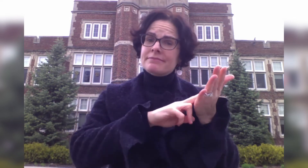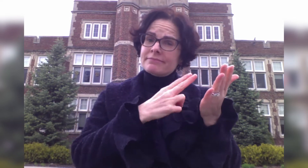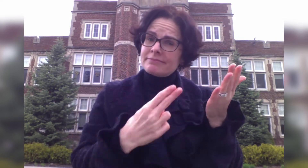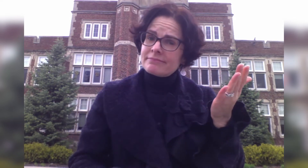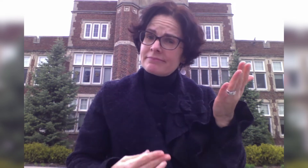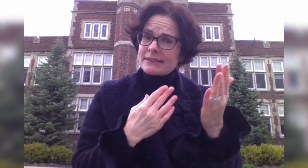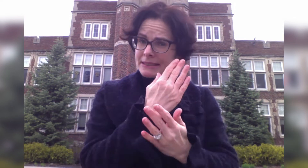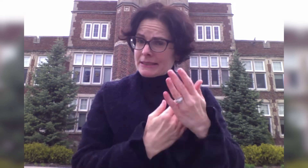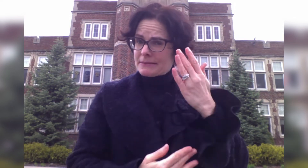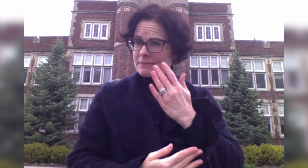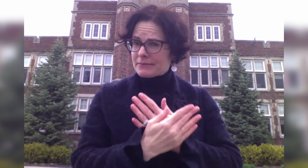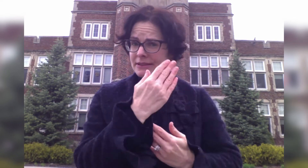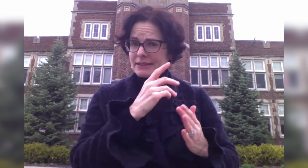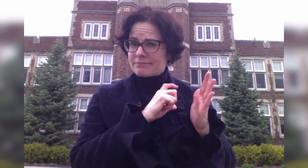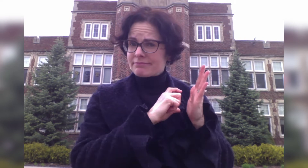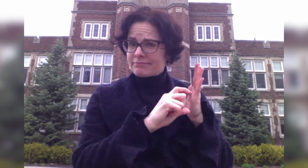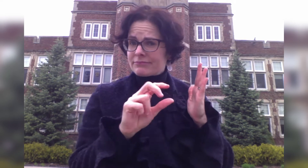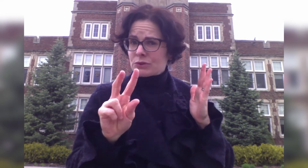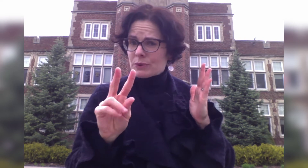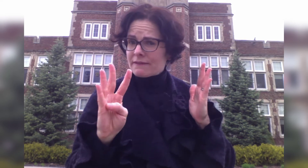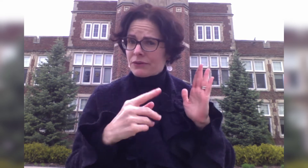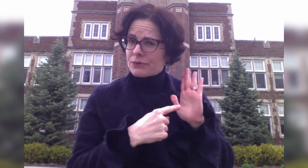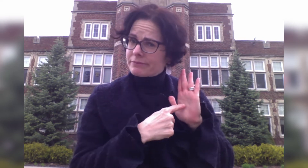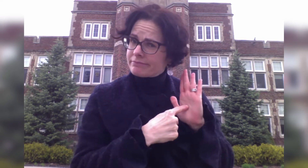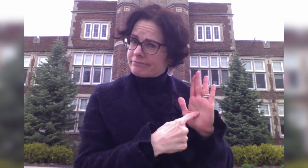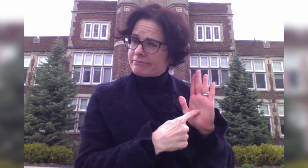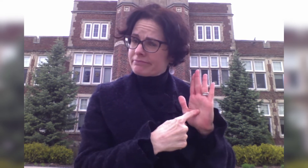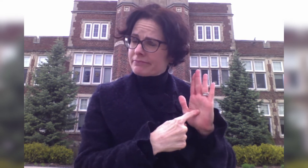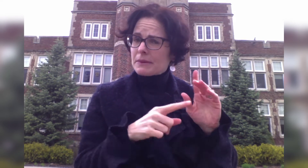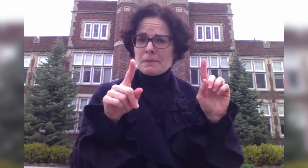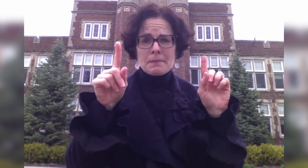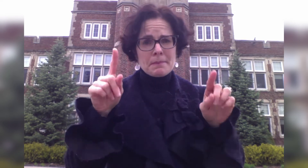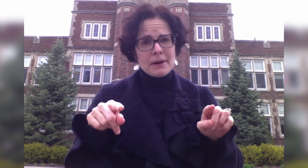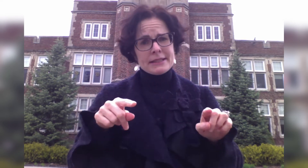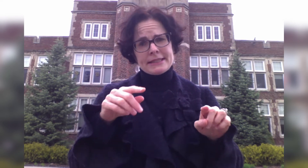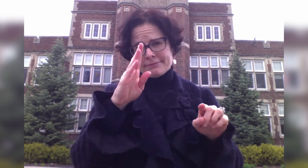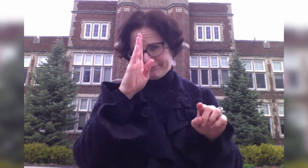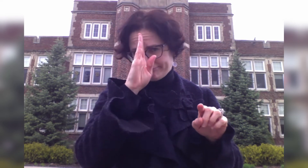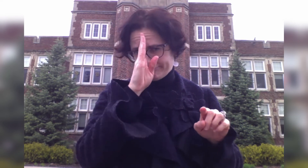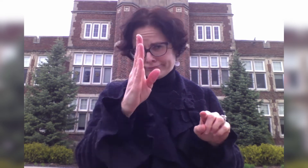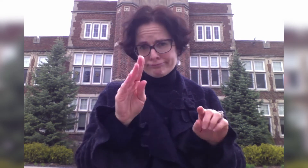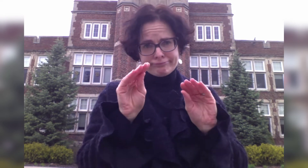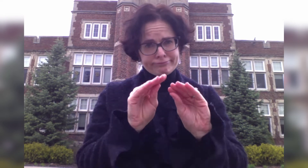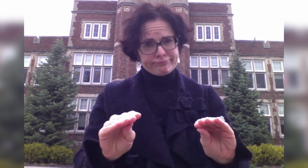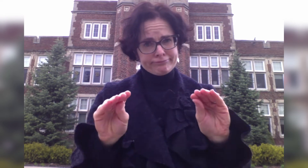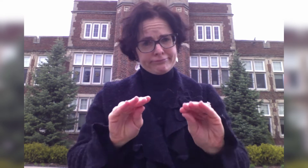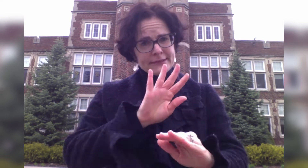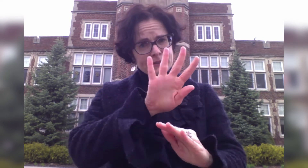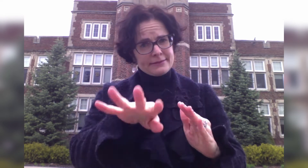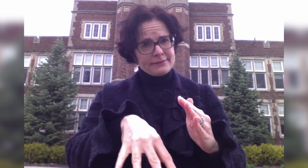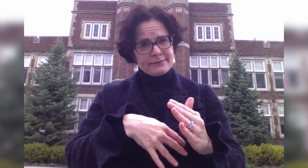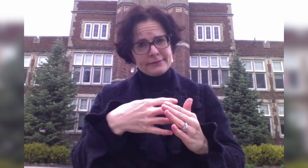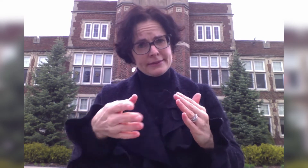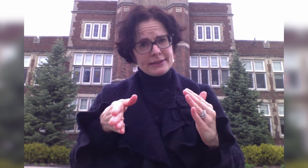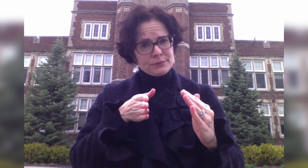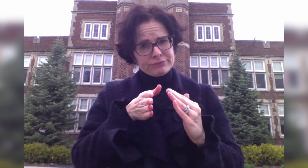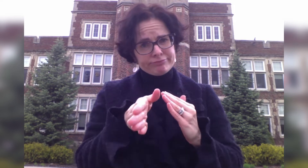Article 24 of the United Nations Convention on the Rights of Persons with Disabilities emphasizes the importance of direct teaching